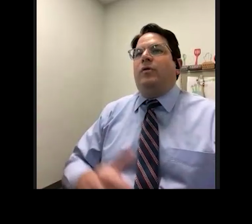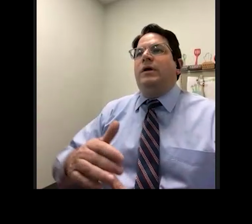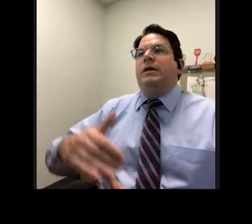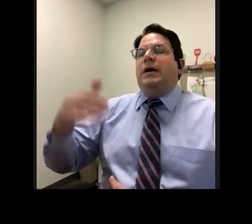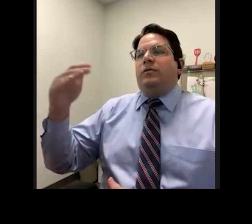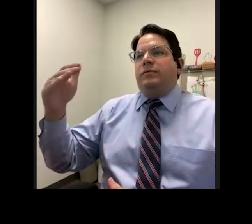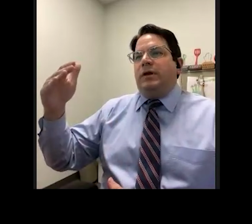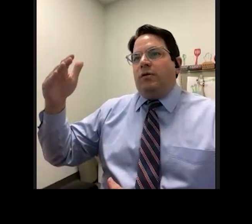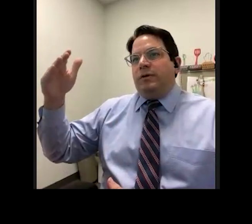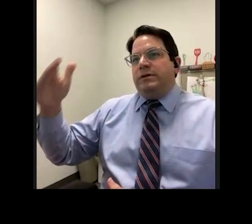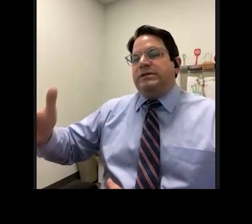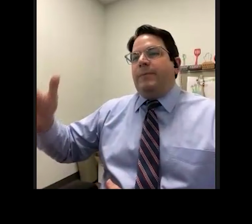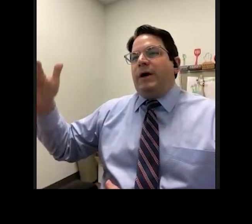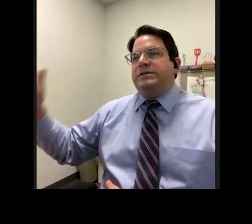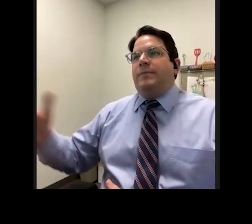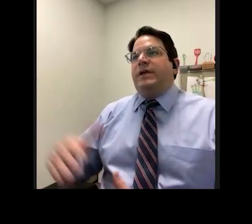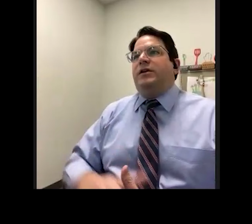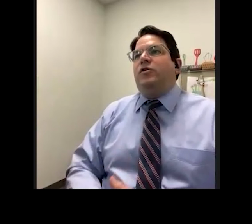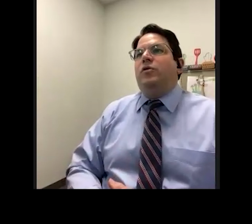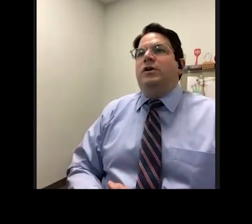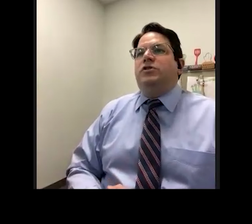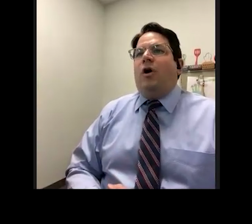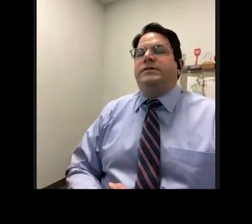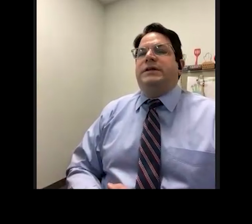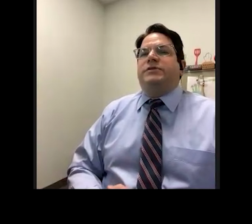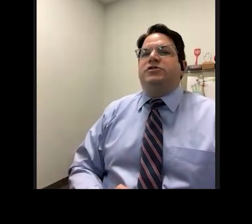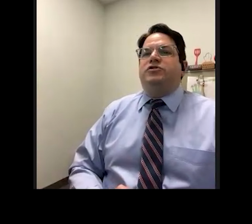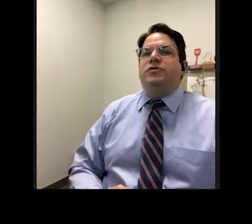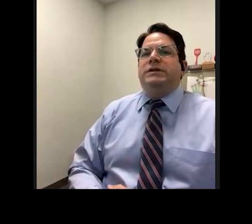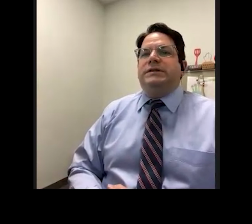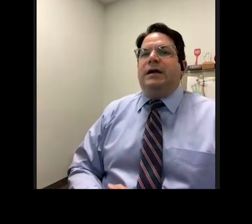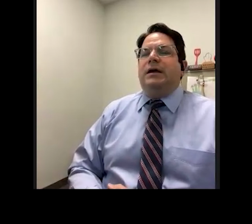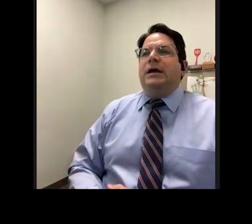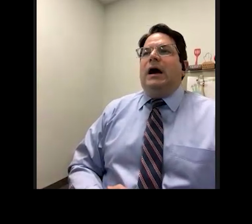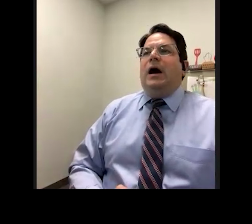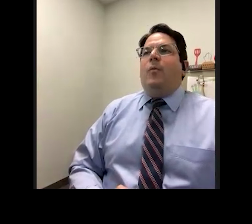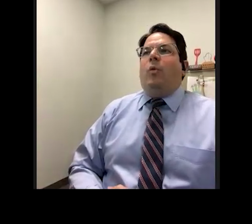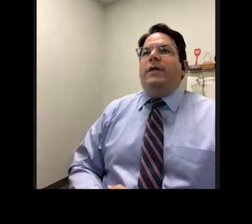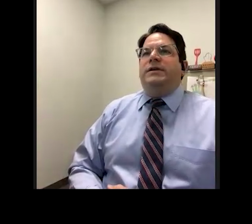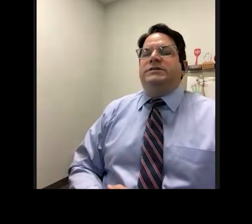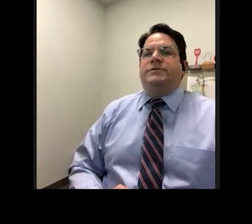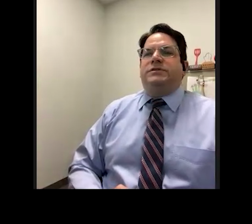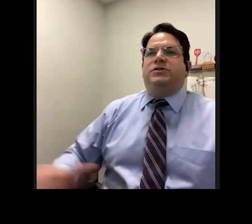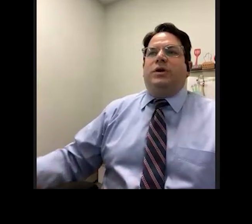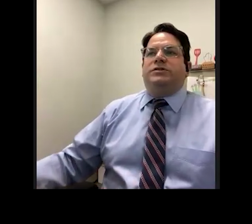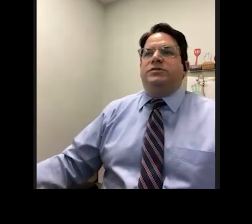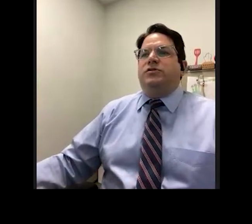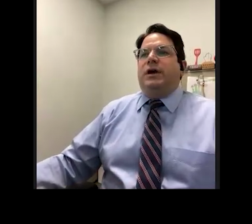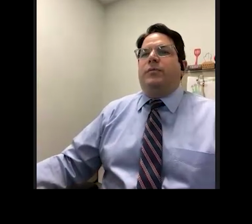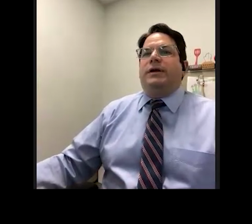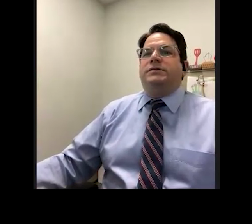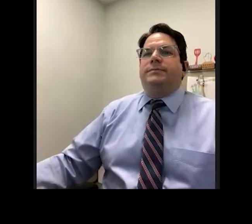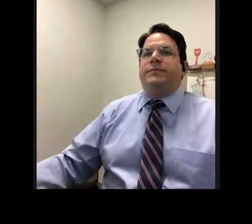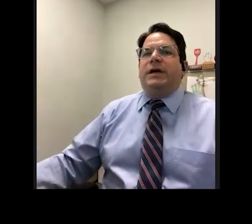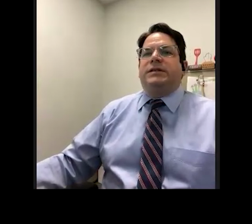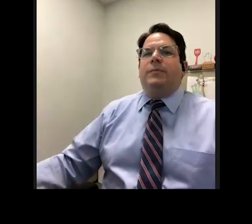that will step-by-step take you to all the steps that you do need to take when these types of situations do take place.